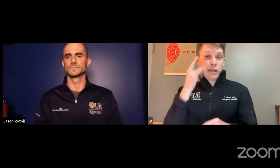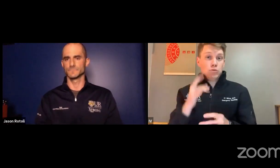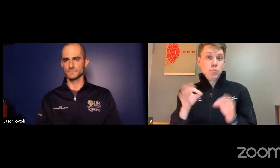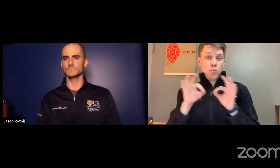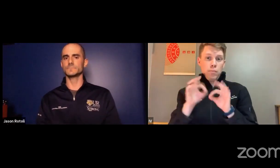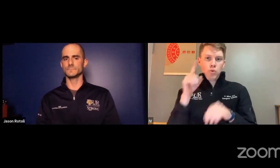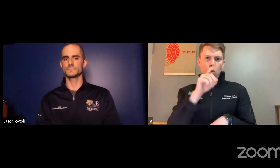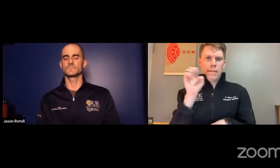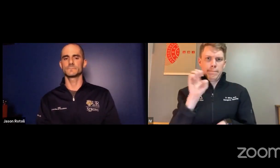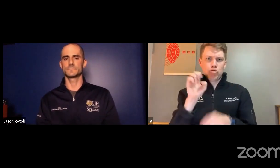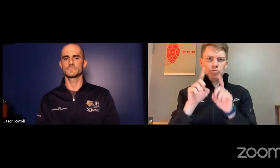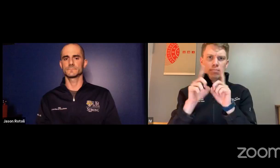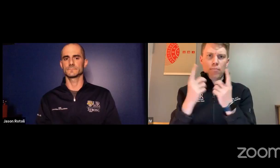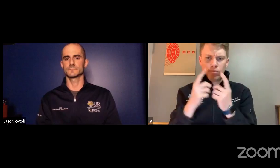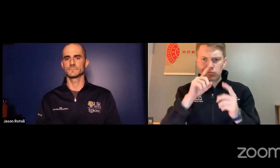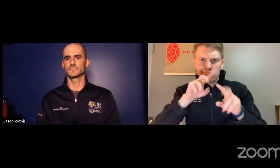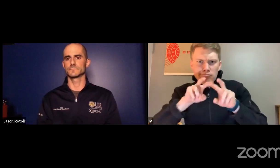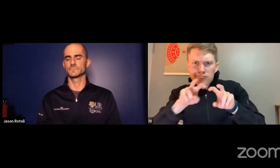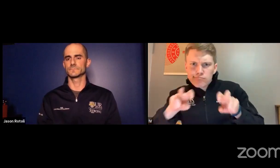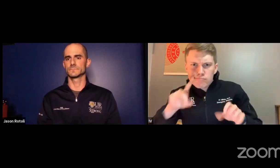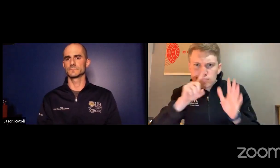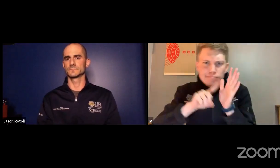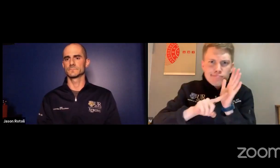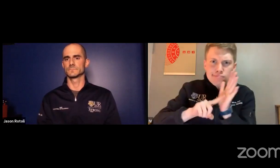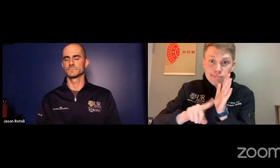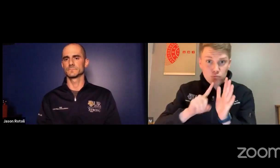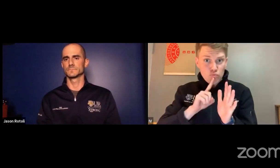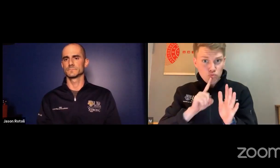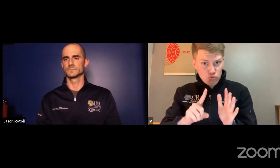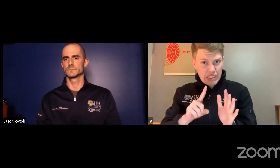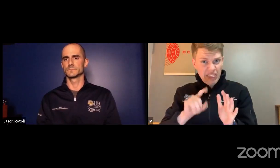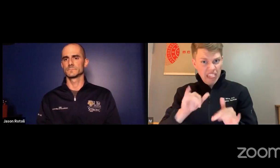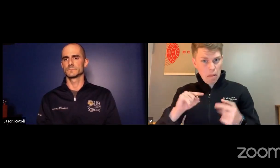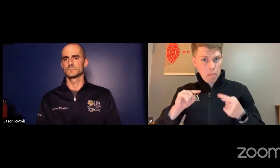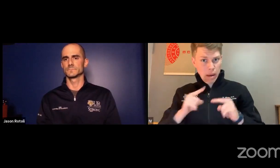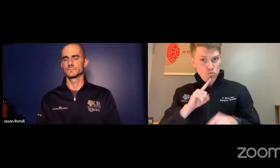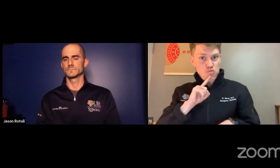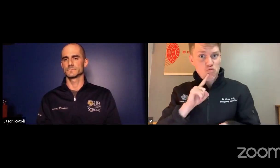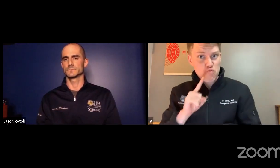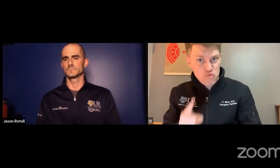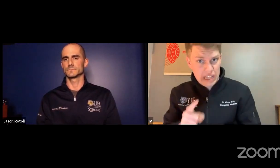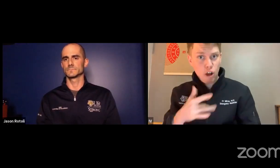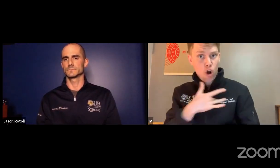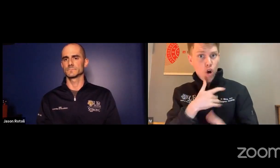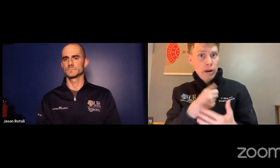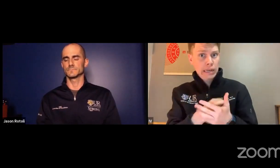that flow at all times. Because understand that your heart is a muscle. And that